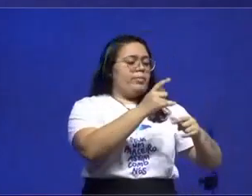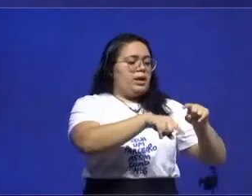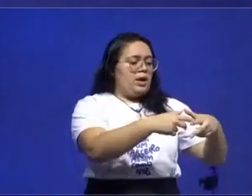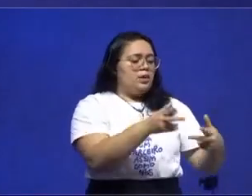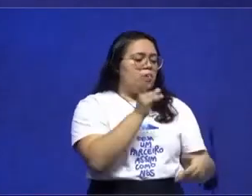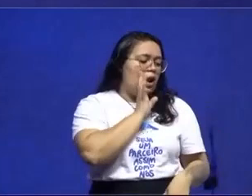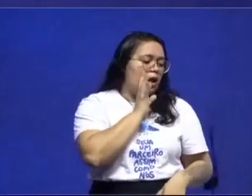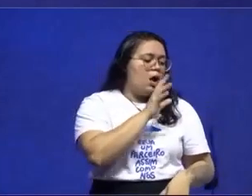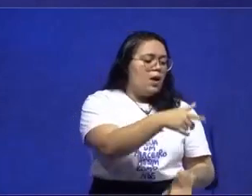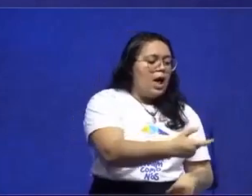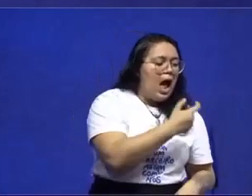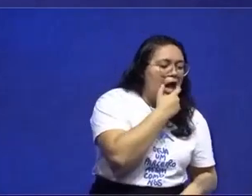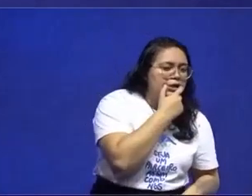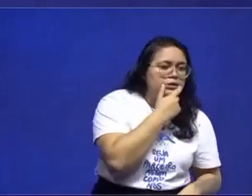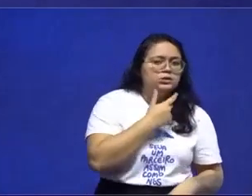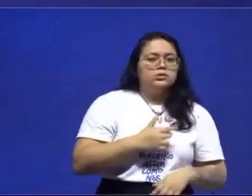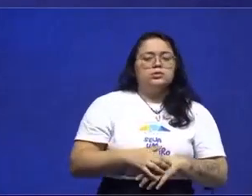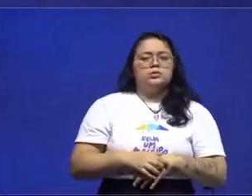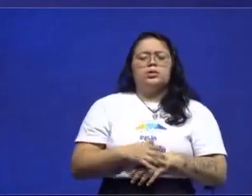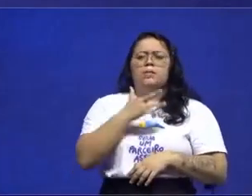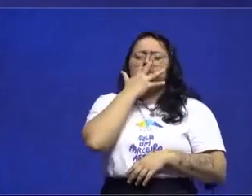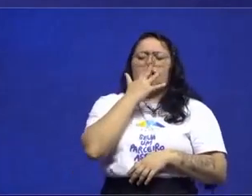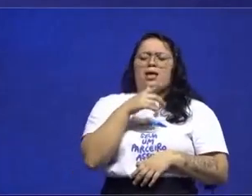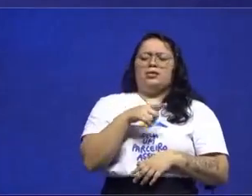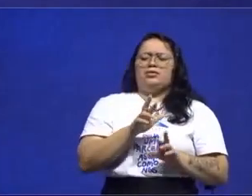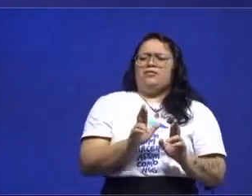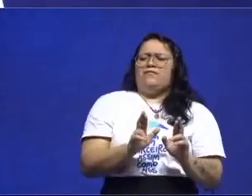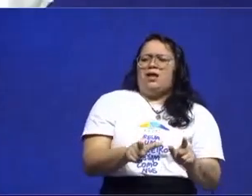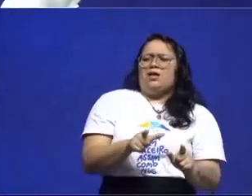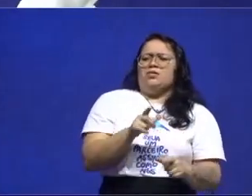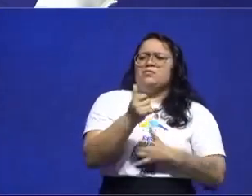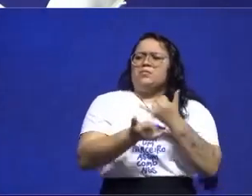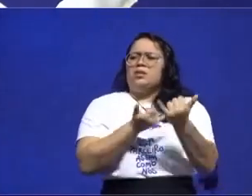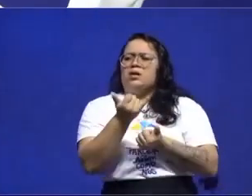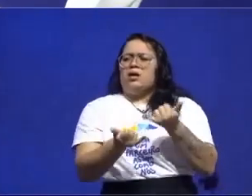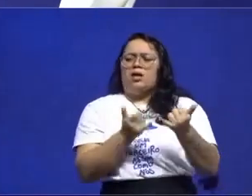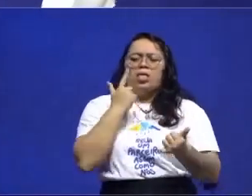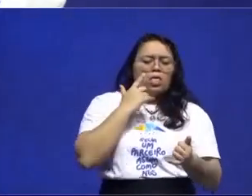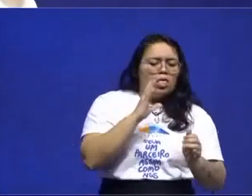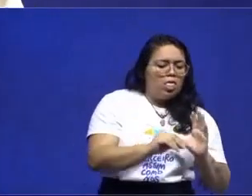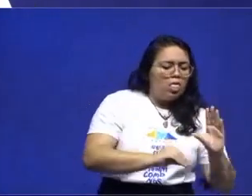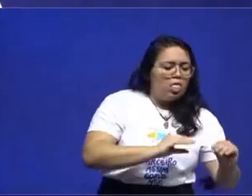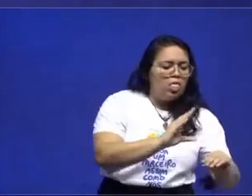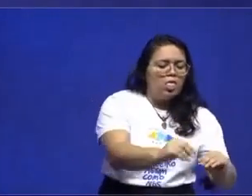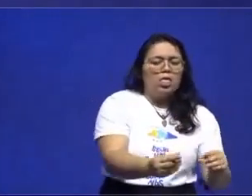different from playing and exploring that object repetitive hand movements for